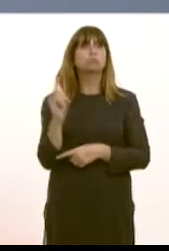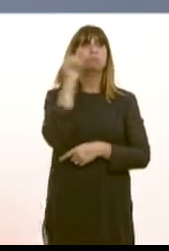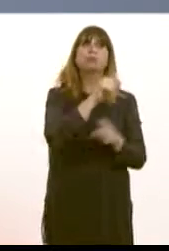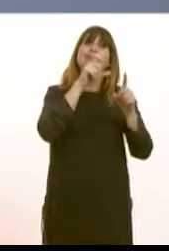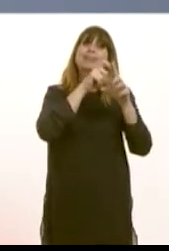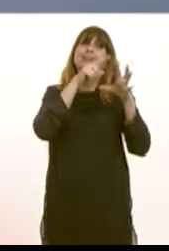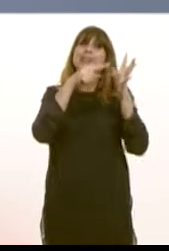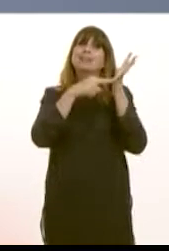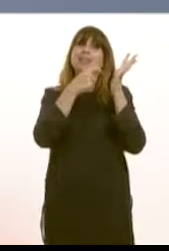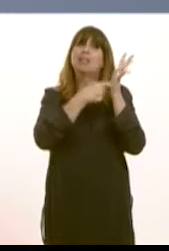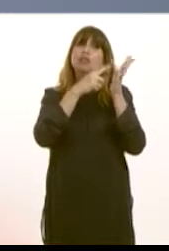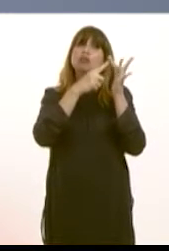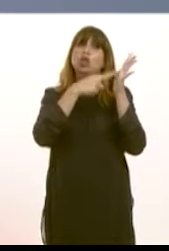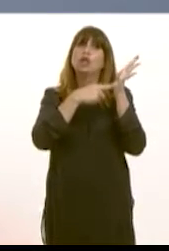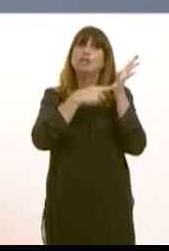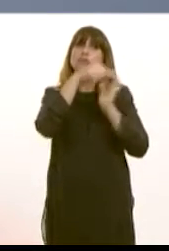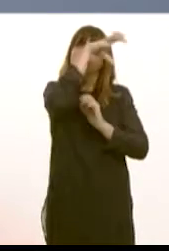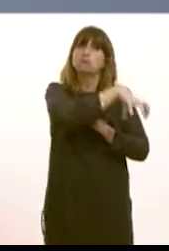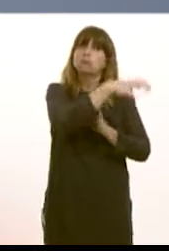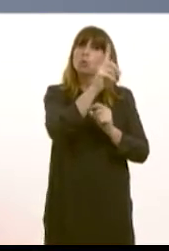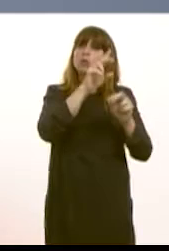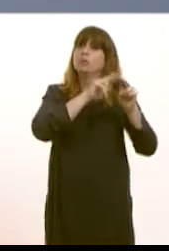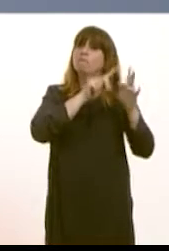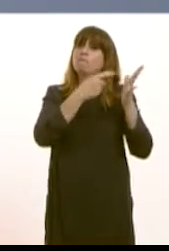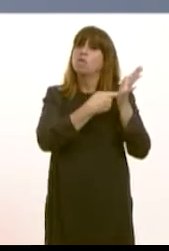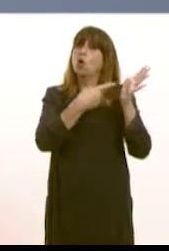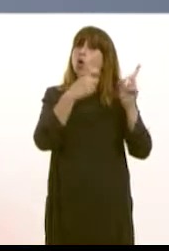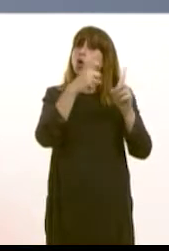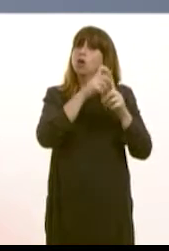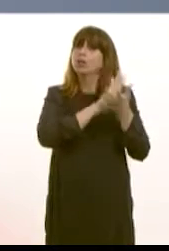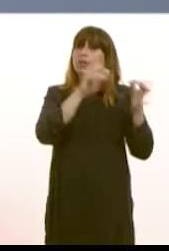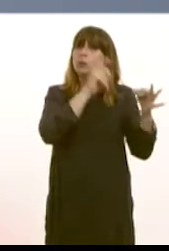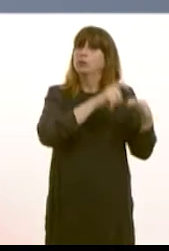speak at Ford headquarters to the directors there and the senior management team about